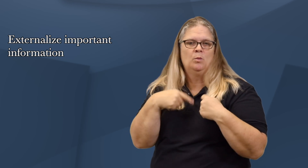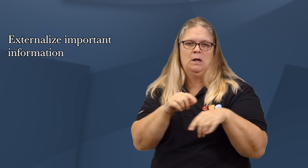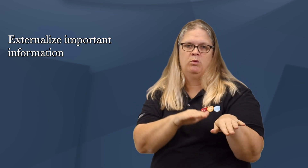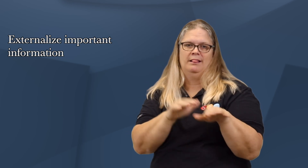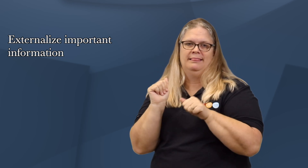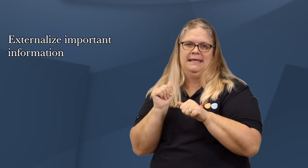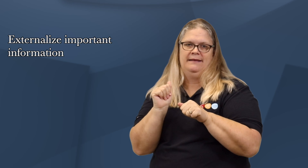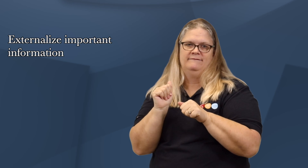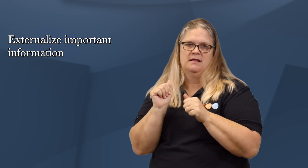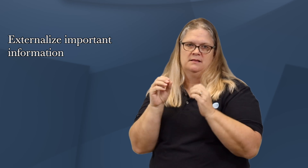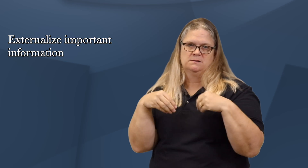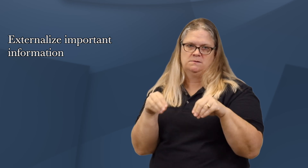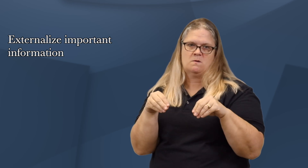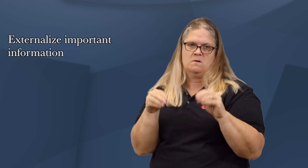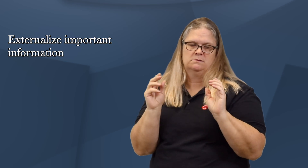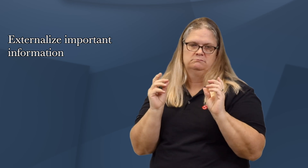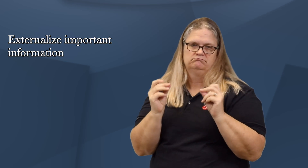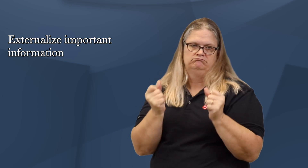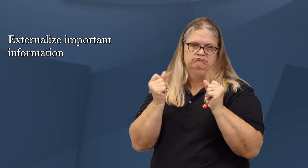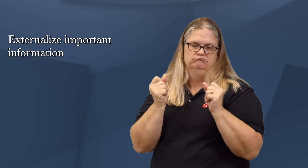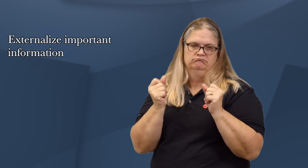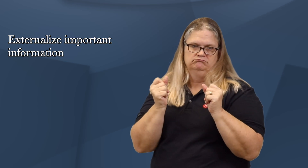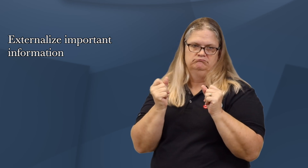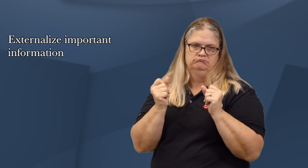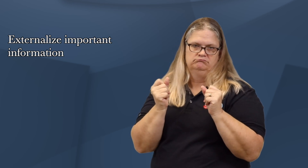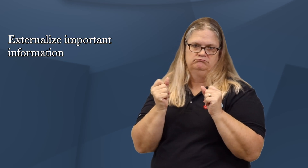we will leave the store right away."